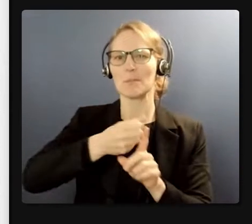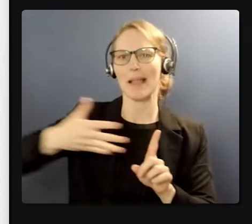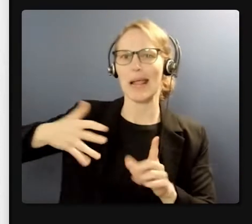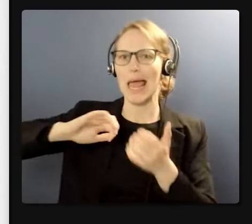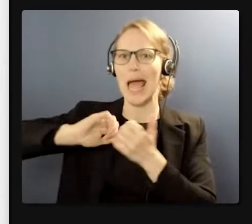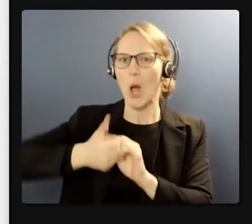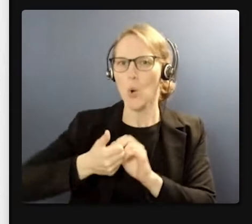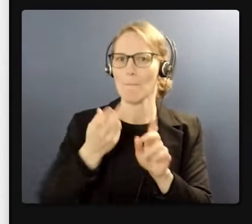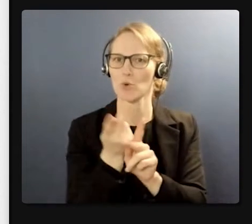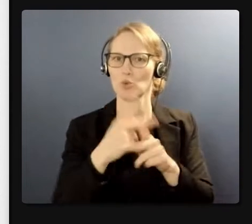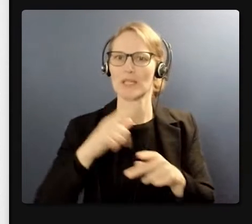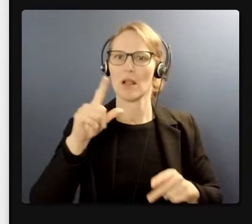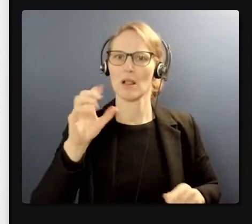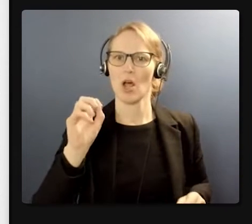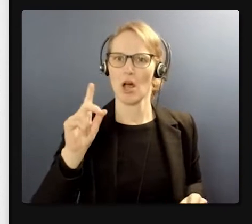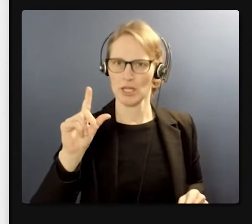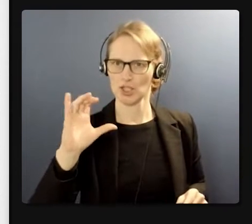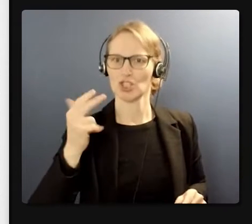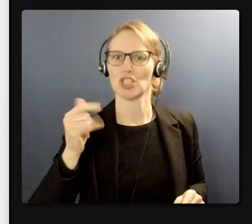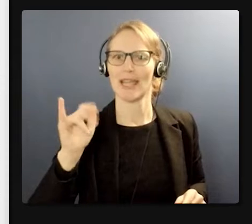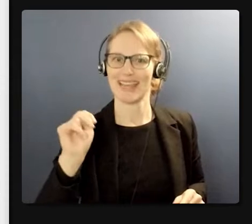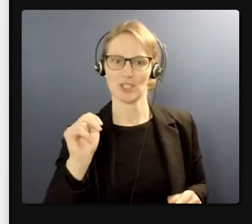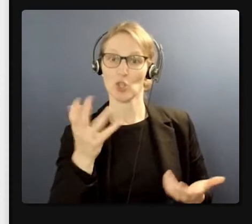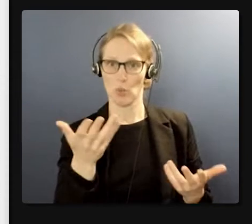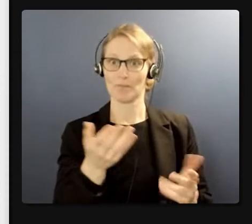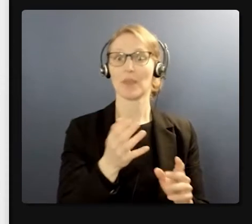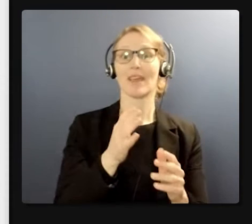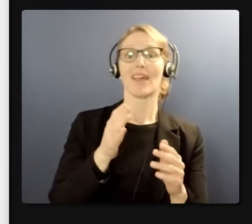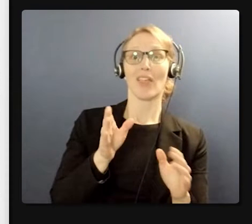The first thing you want to do is create LOD recipes